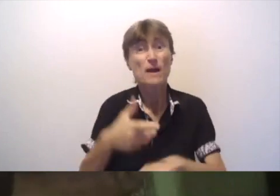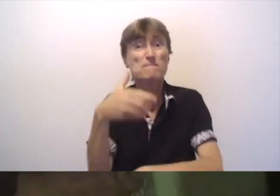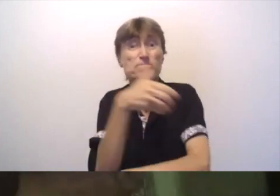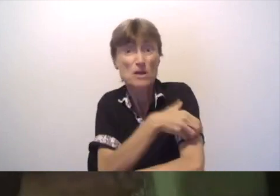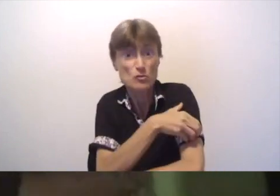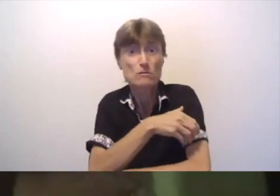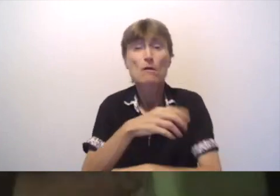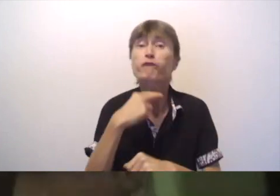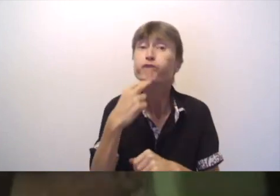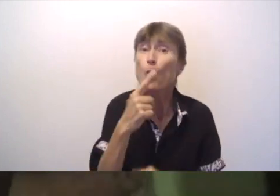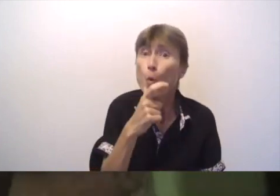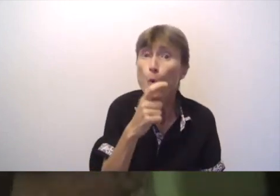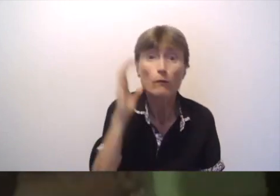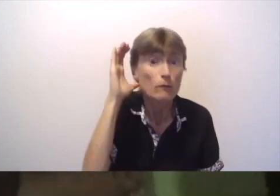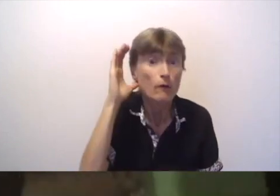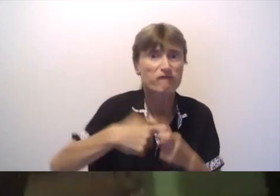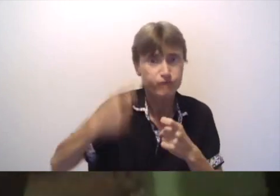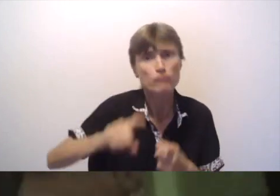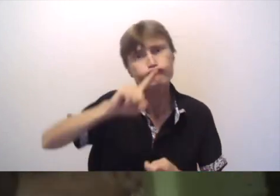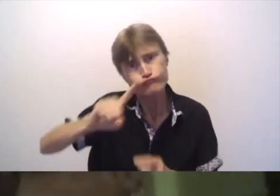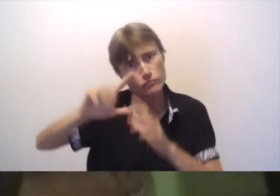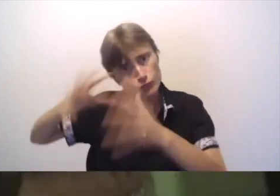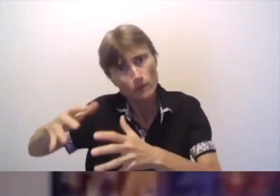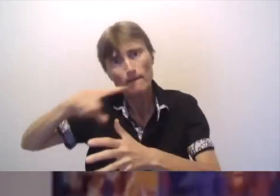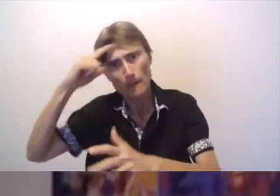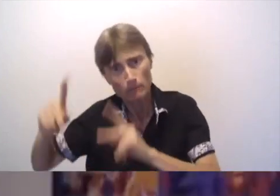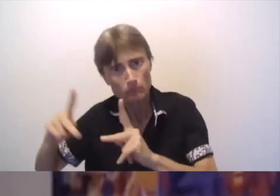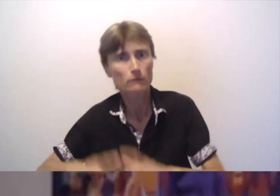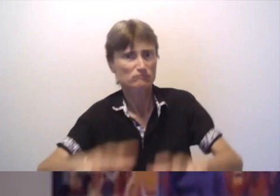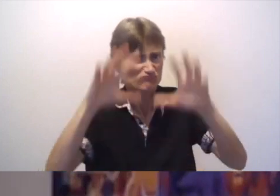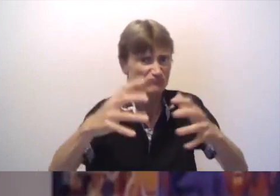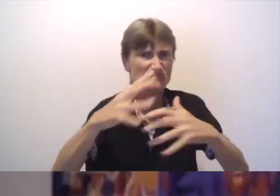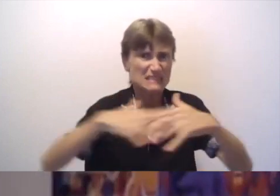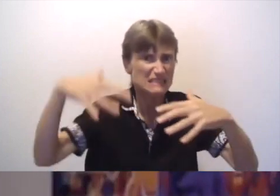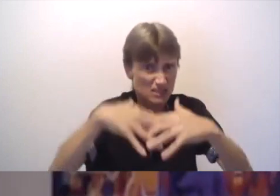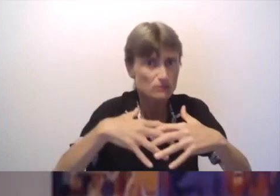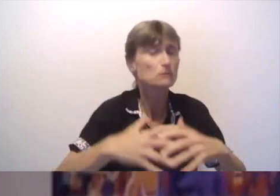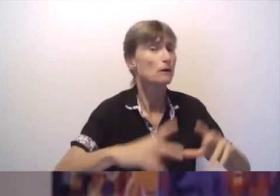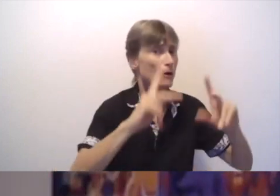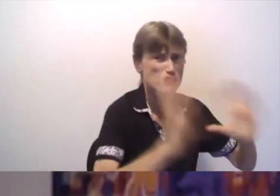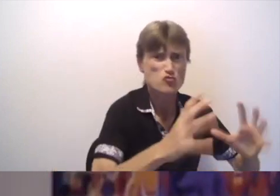you know black people it has to happen does that help thank you clayton and maybe one quick last piece